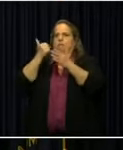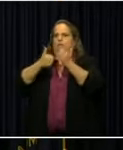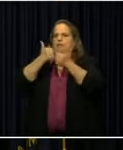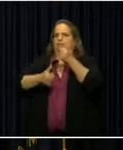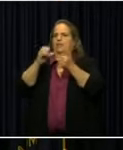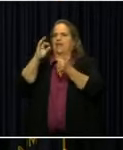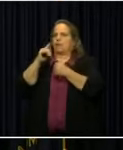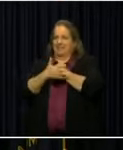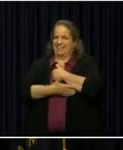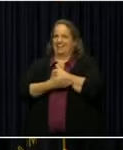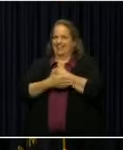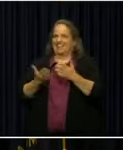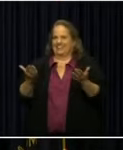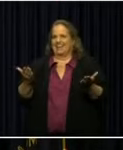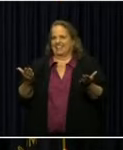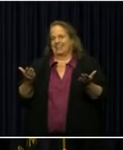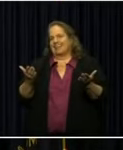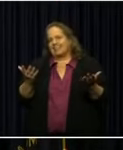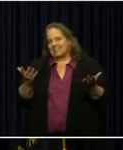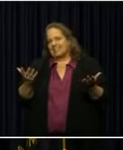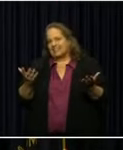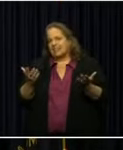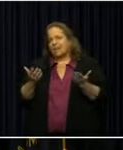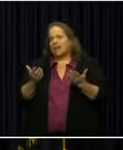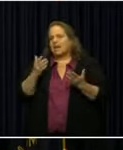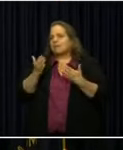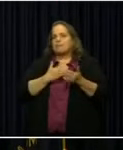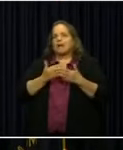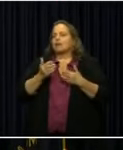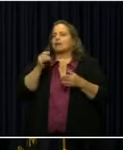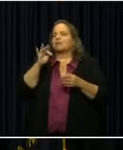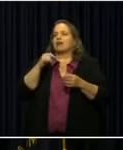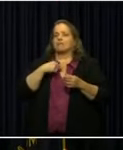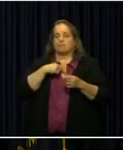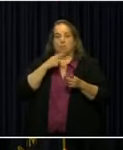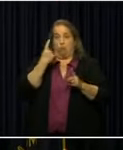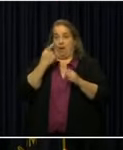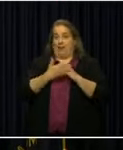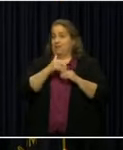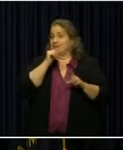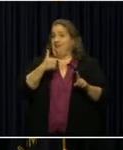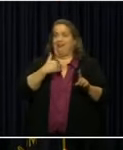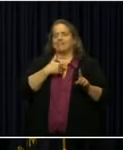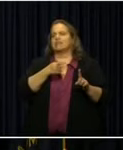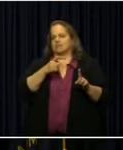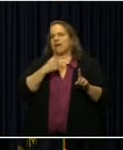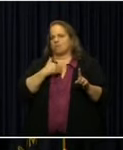ETHNICITY, WE KNOW THE RACE OF